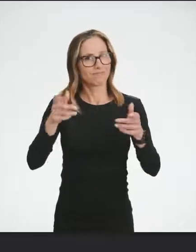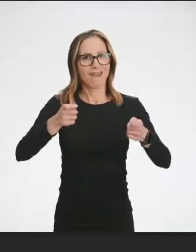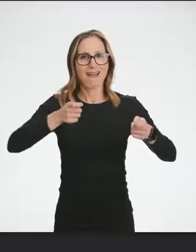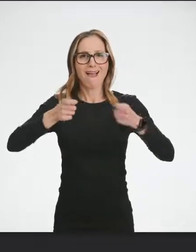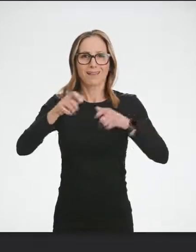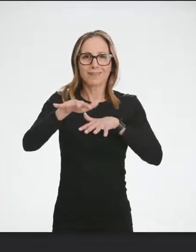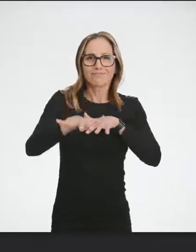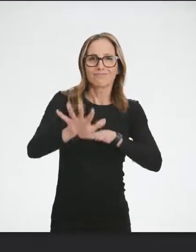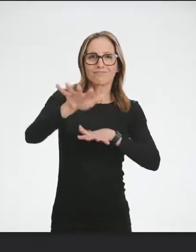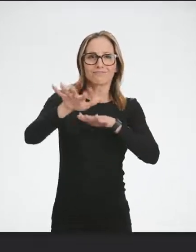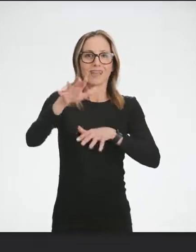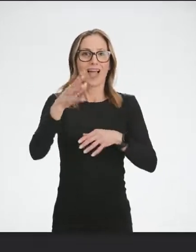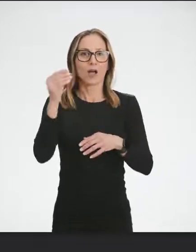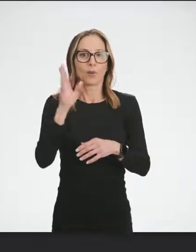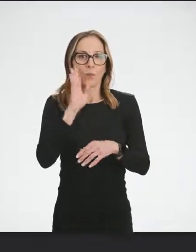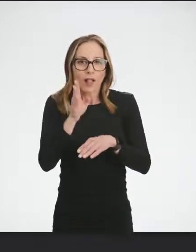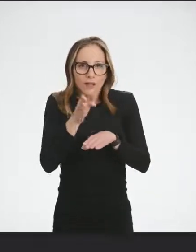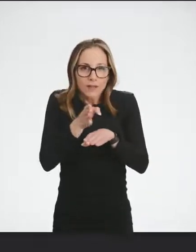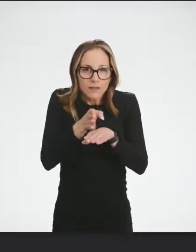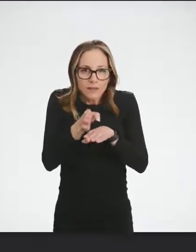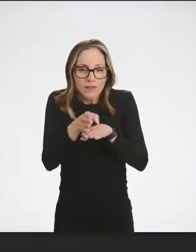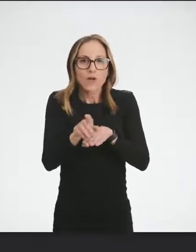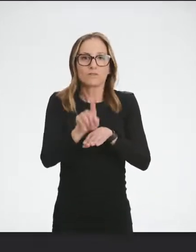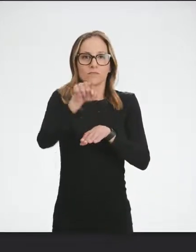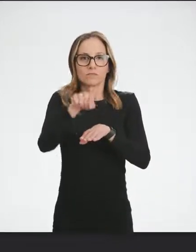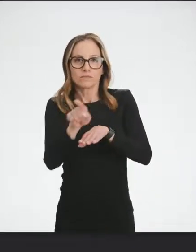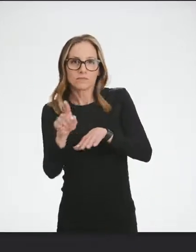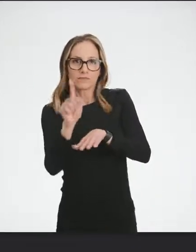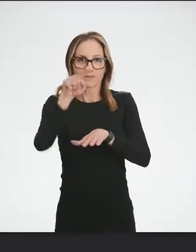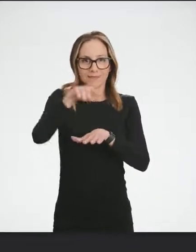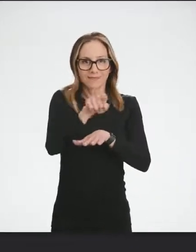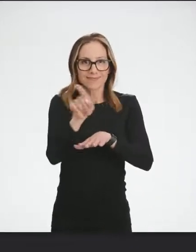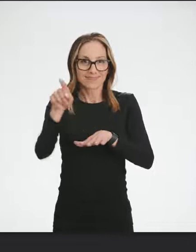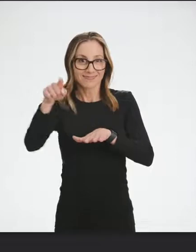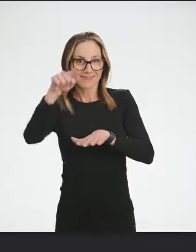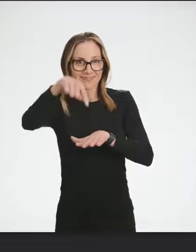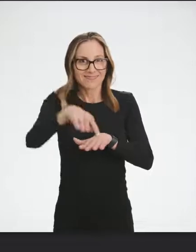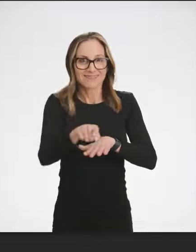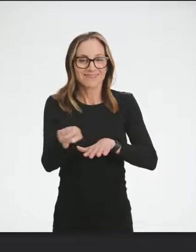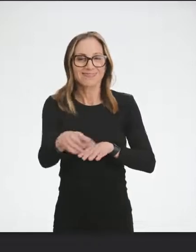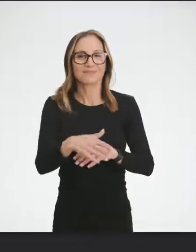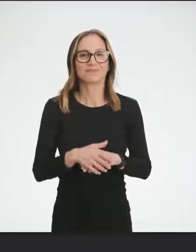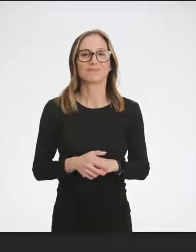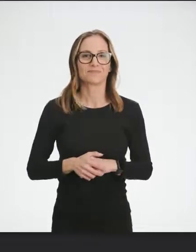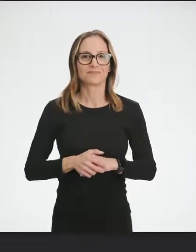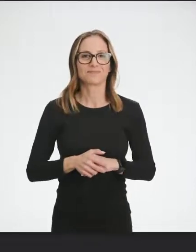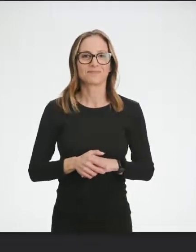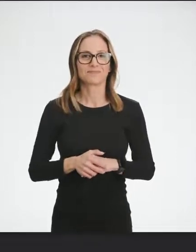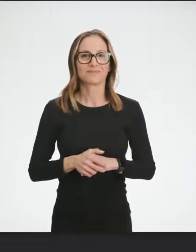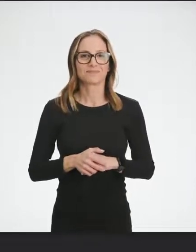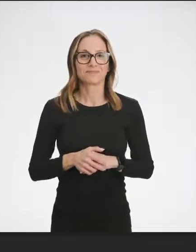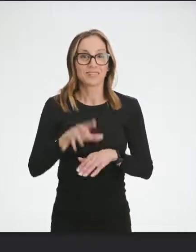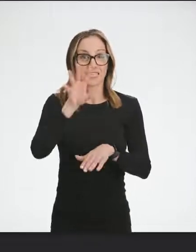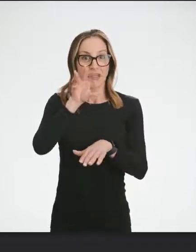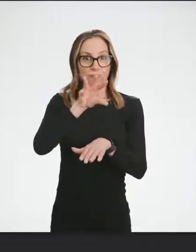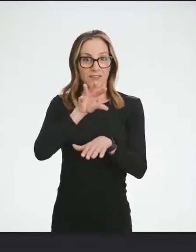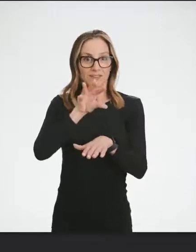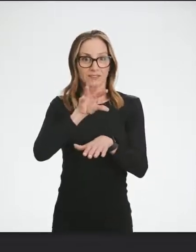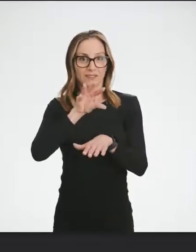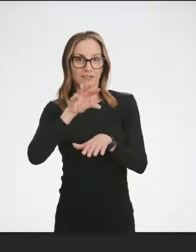automatically handles elevation and will adjust the annotation or route line by placing it on top of the 3D terrain.